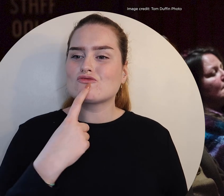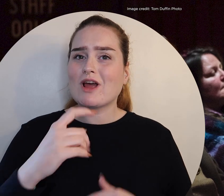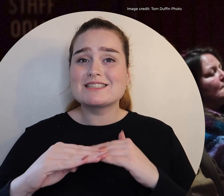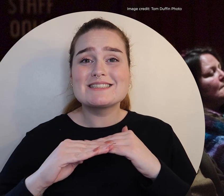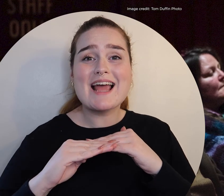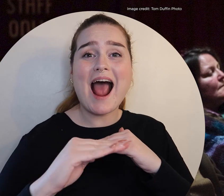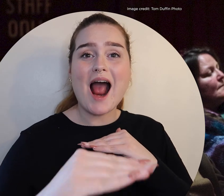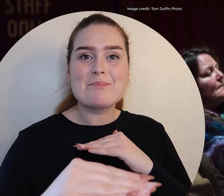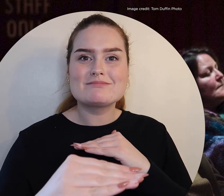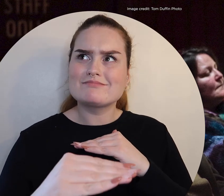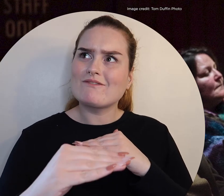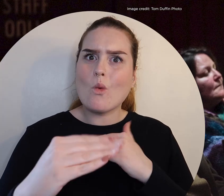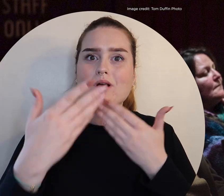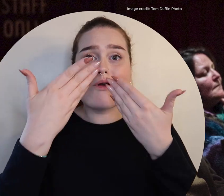There really is something for everyone.